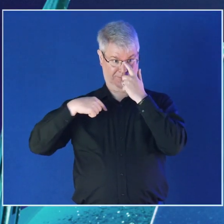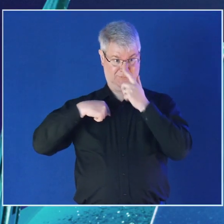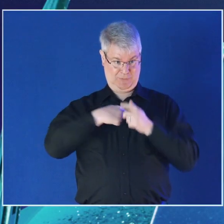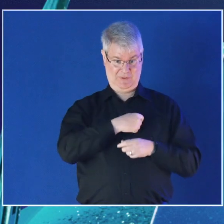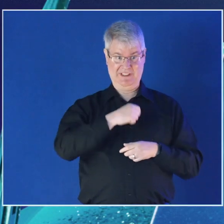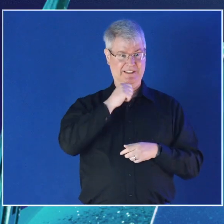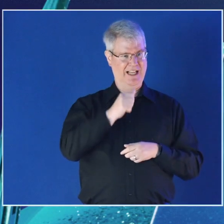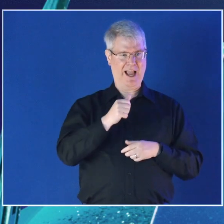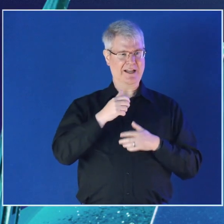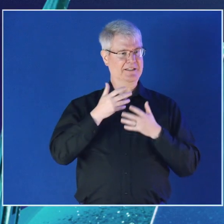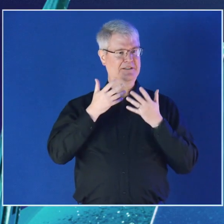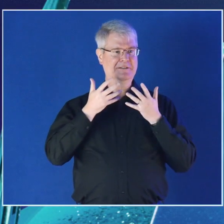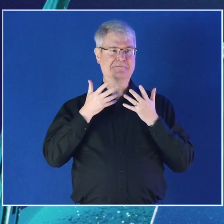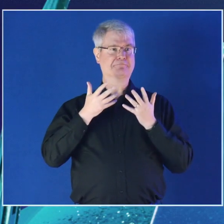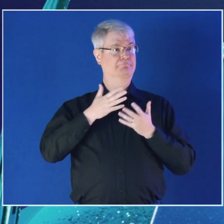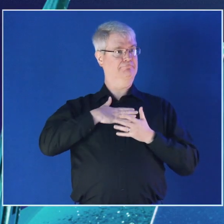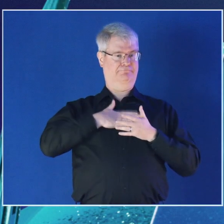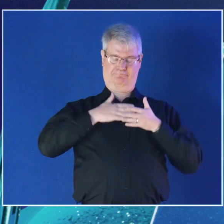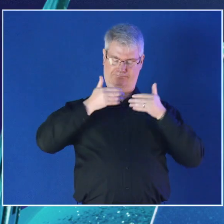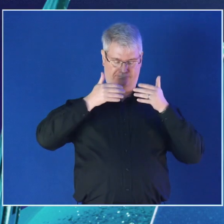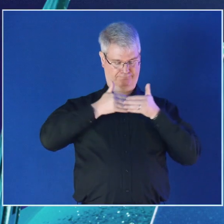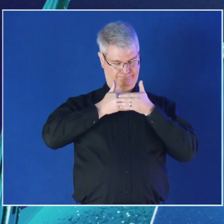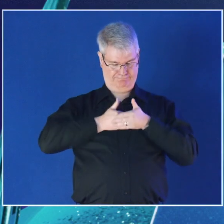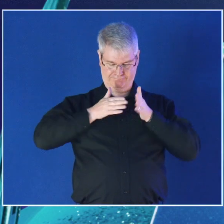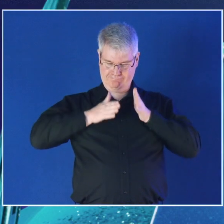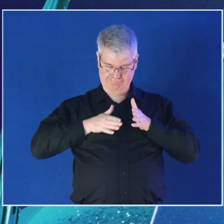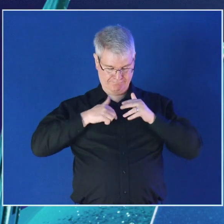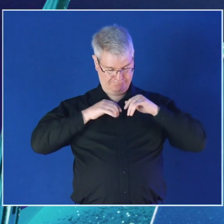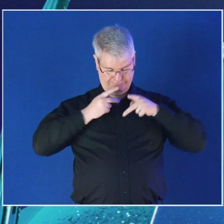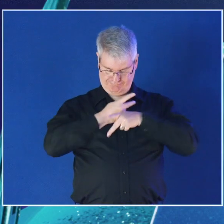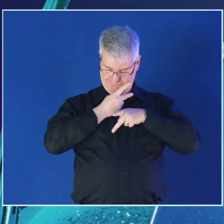with the community made it really clear that setup is not working.